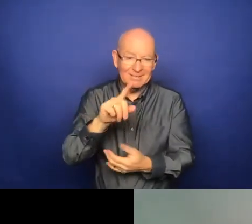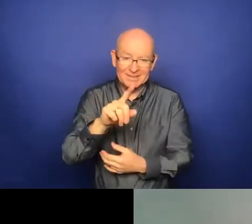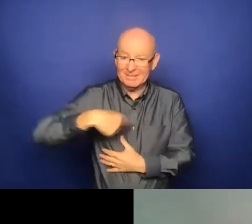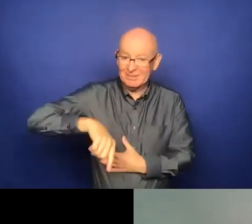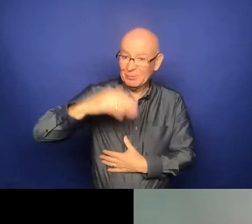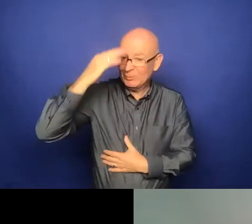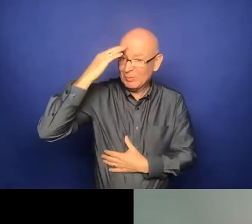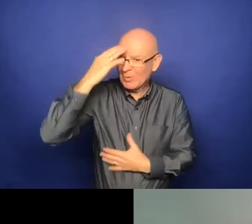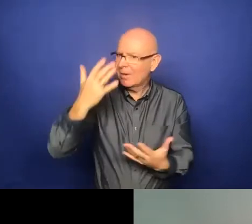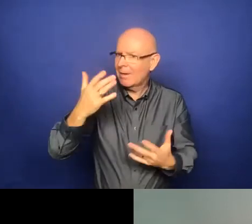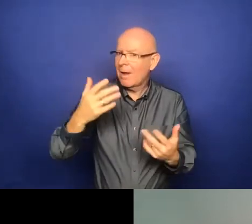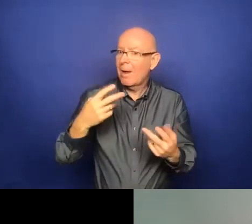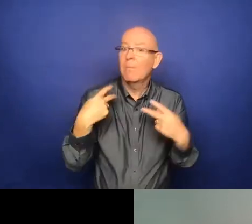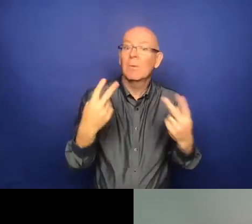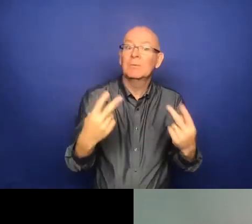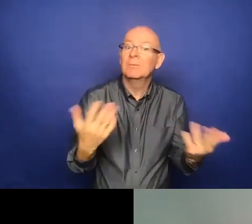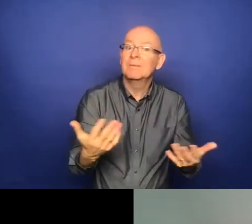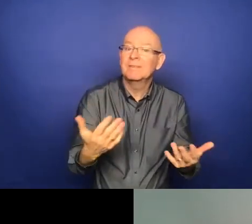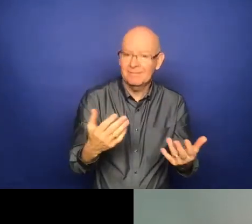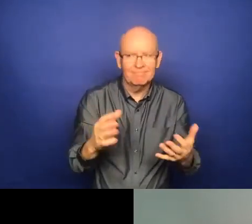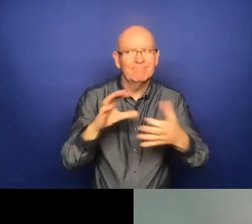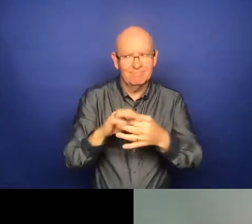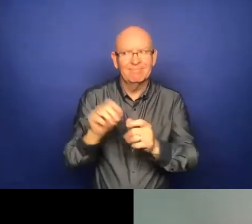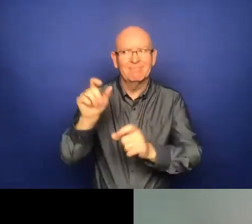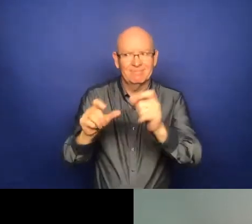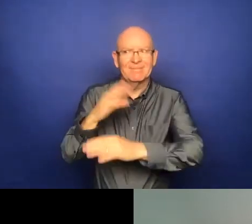what matters to people with disabilities. With these Toolkits